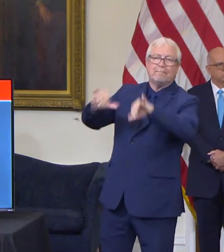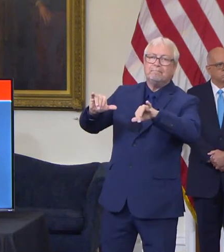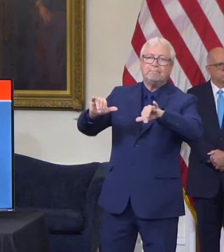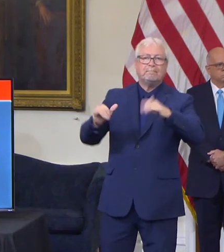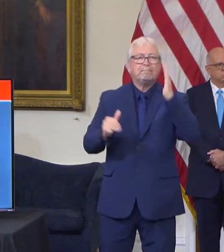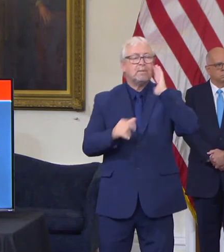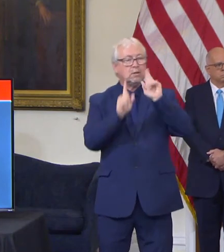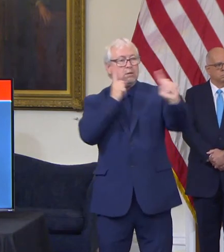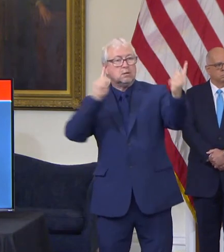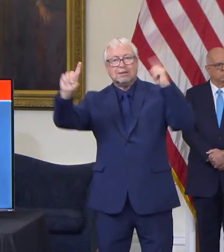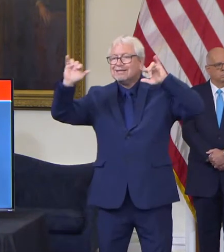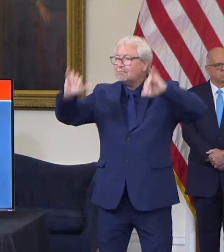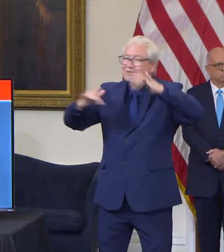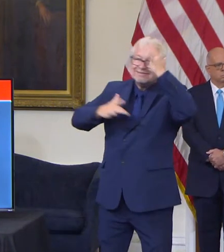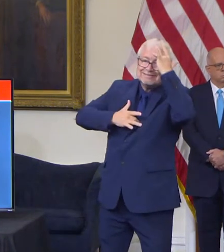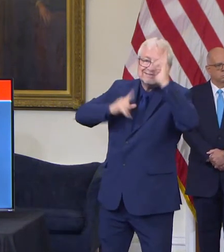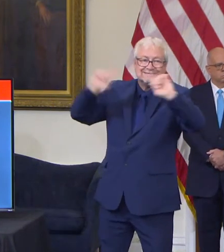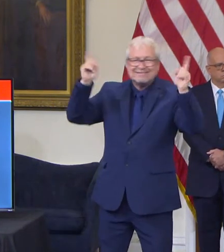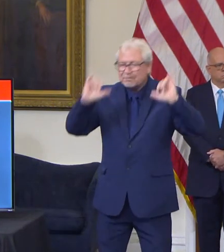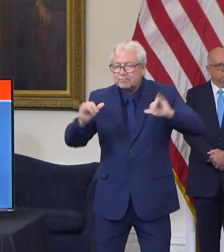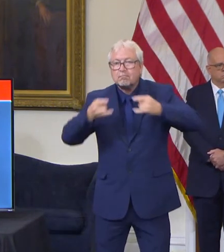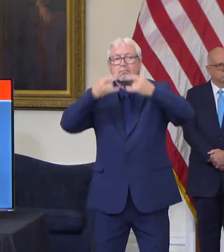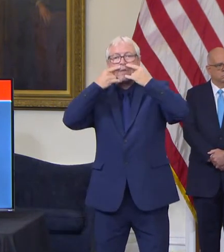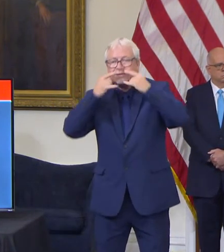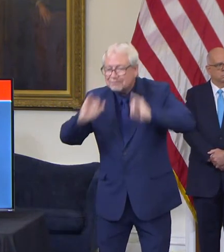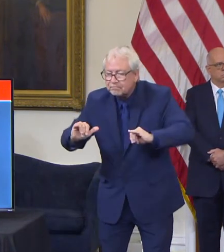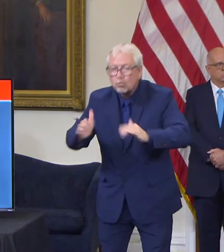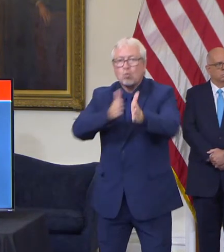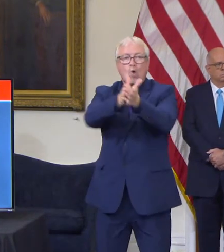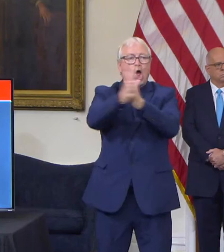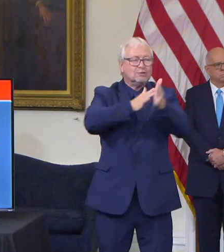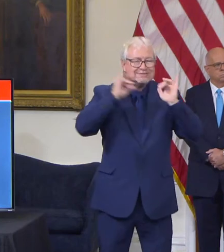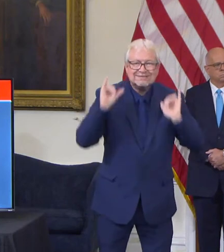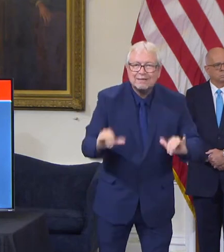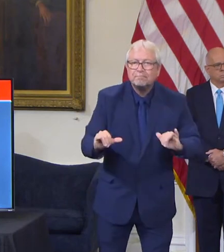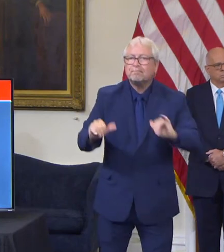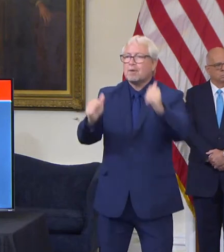The rules haven't changed: Wash your hands often. Stay away from people not feeling well.